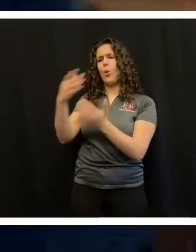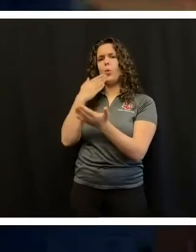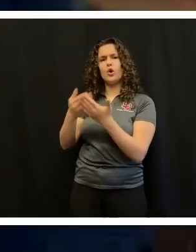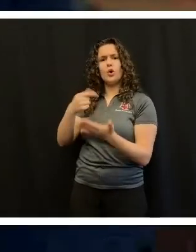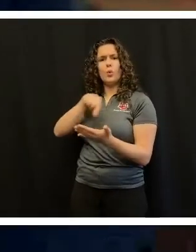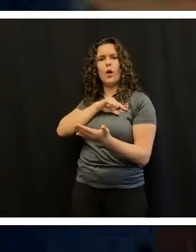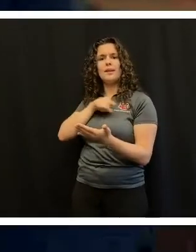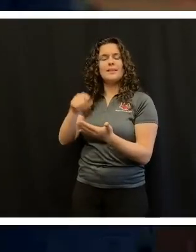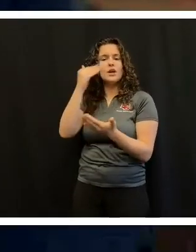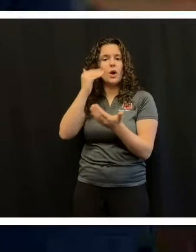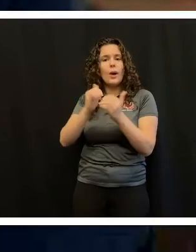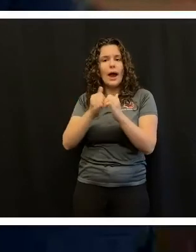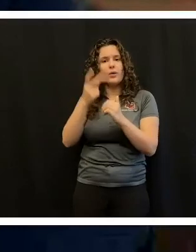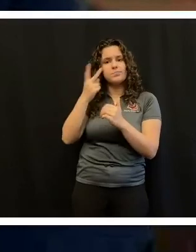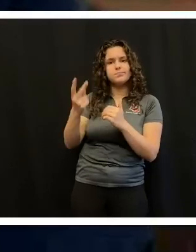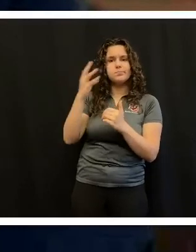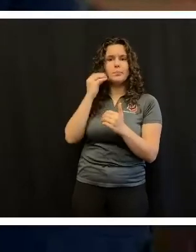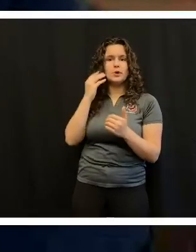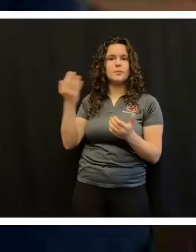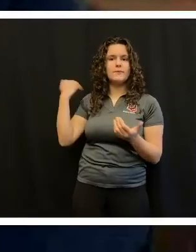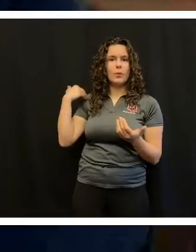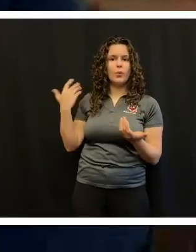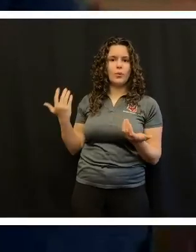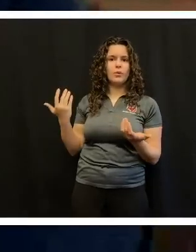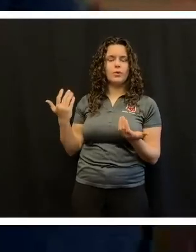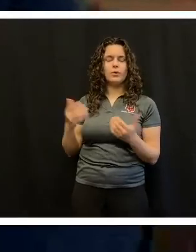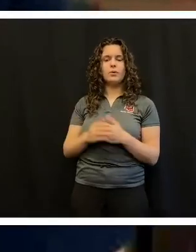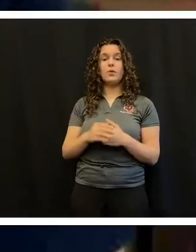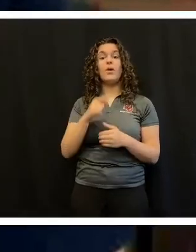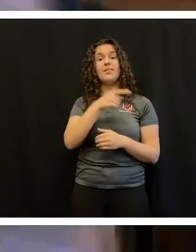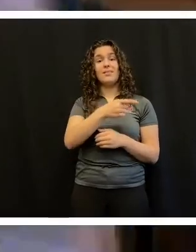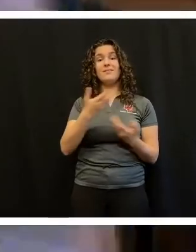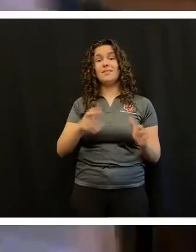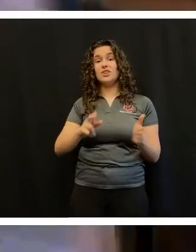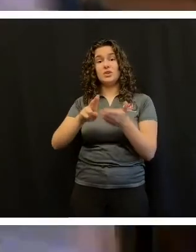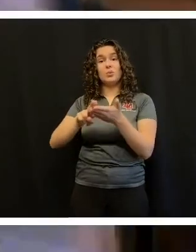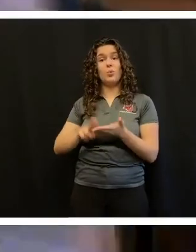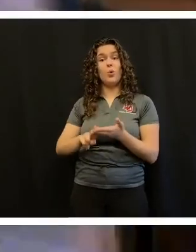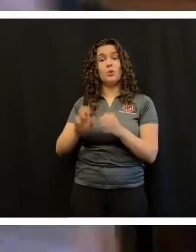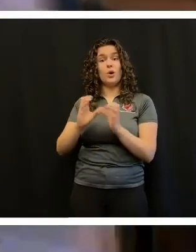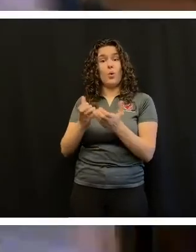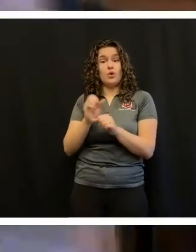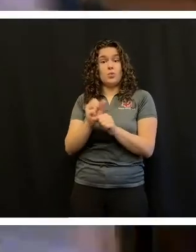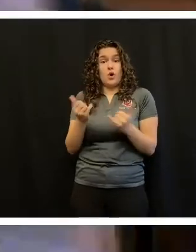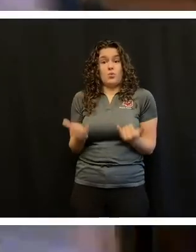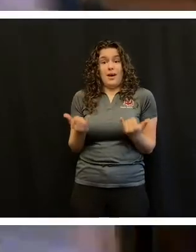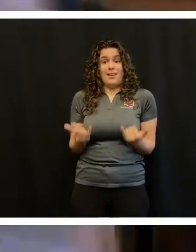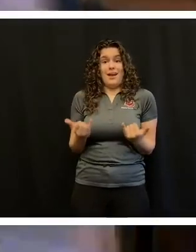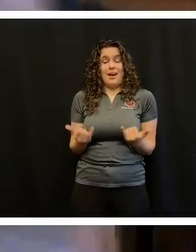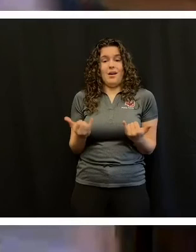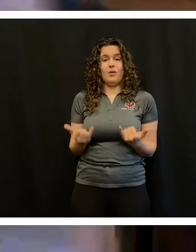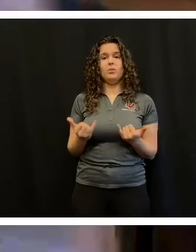They are enrolled in coursework, even right now. Many of those teachers that we talked about today,